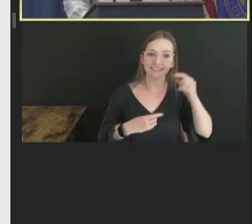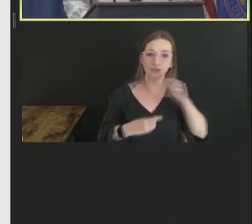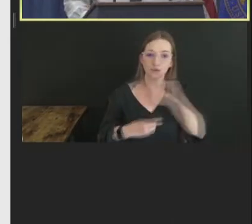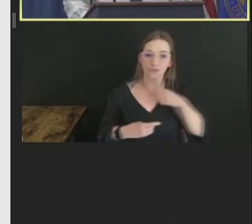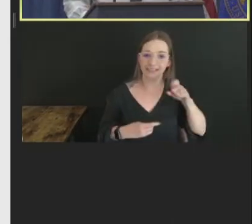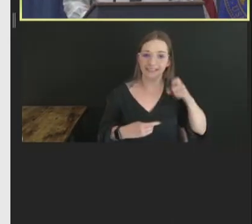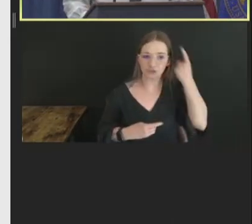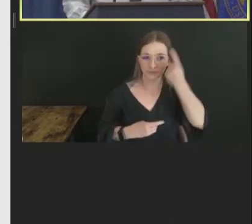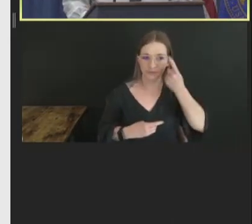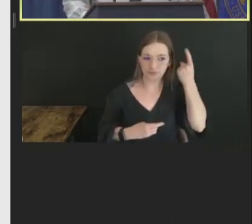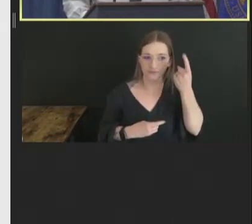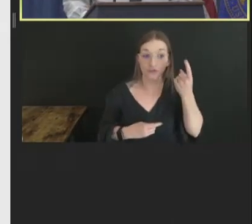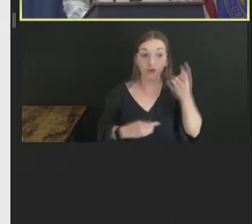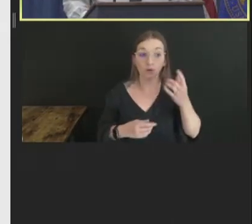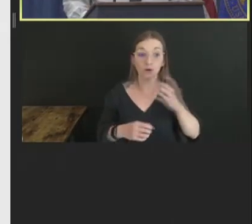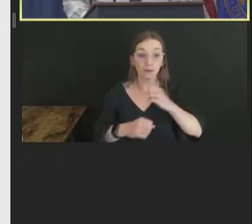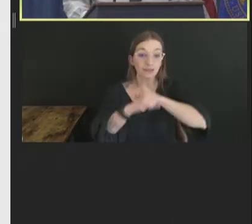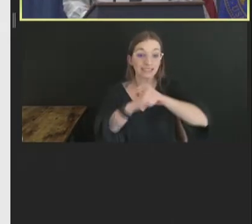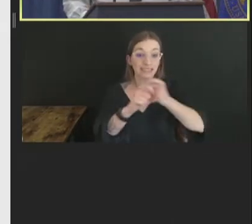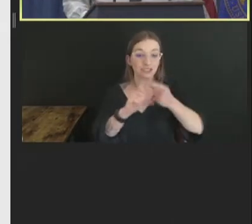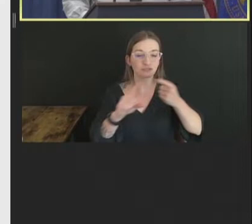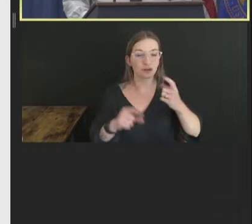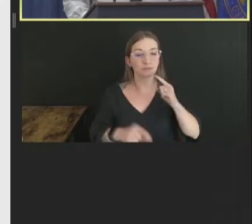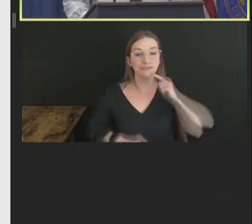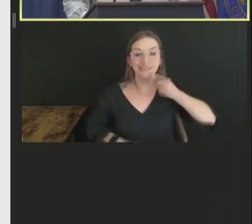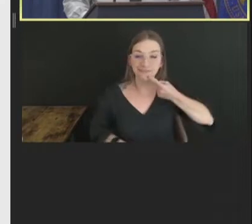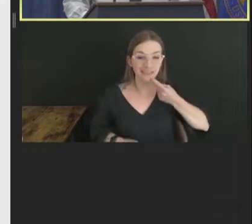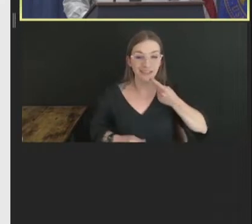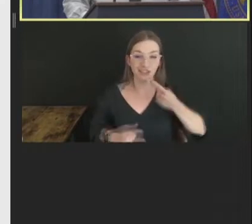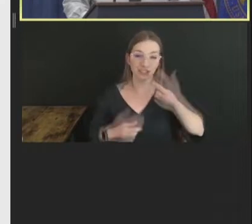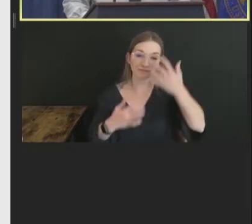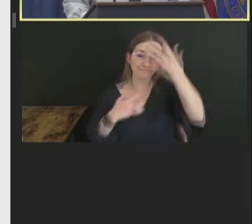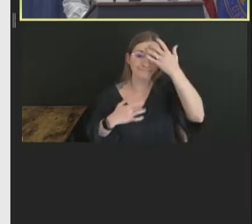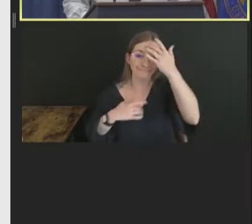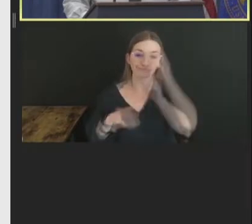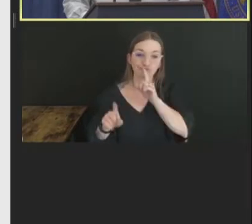is most important. I get asked every time I get on the news or in front of anybody else,